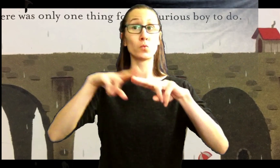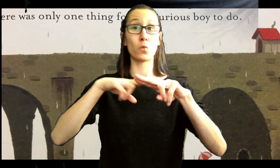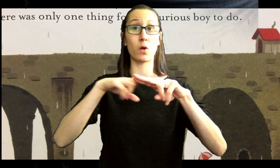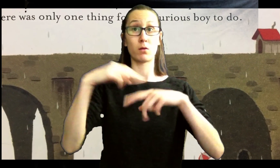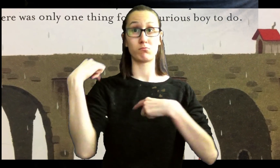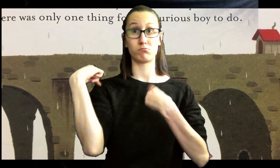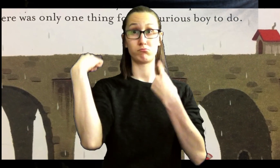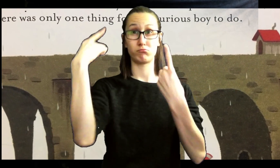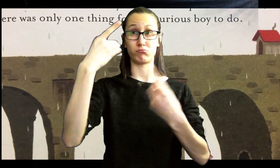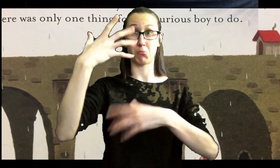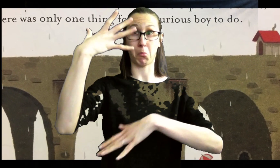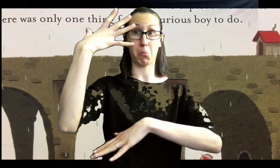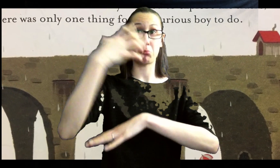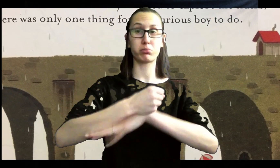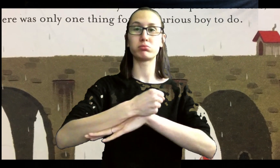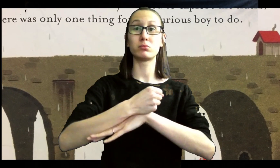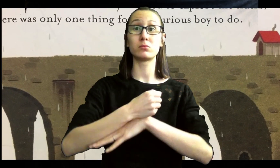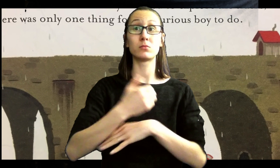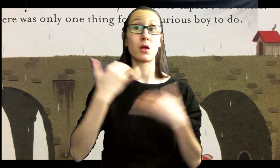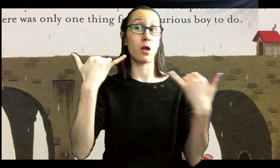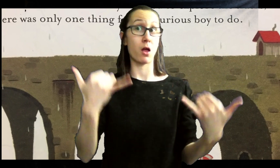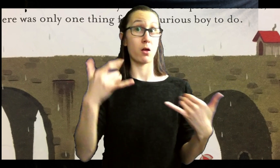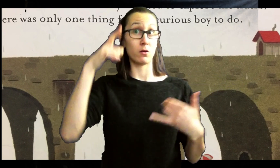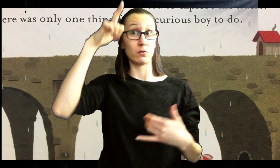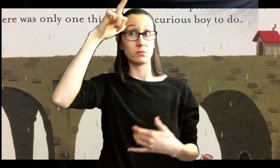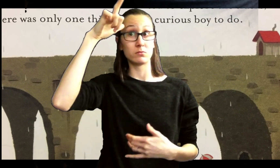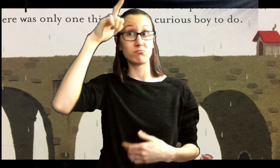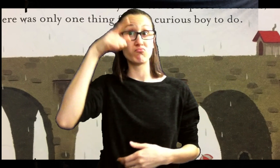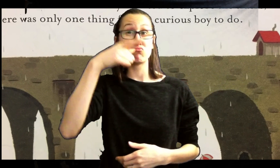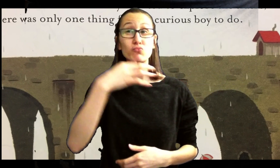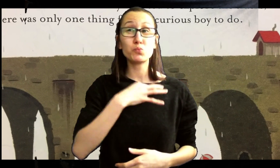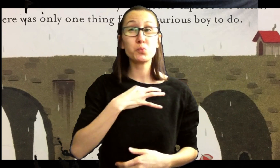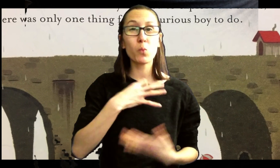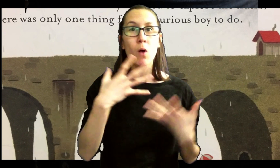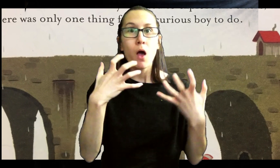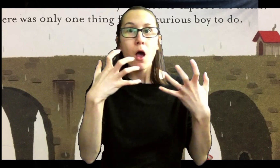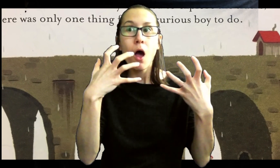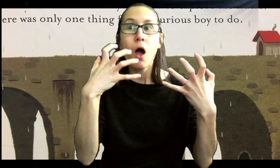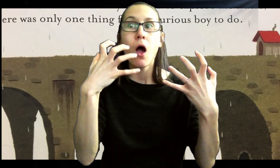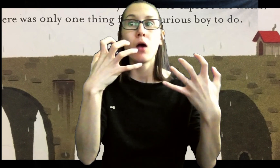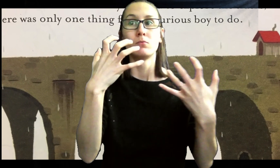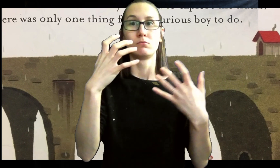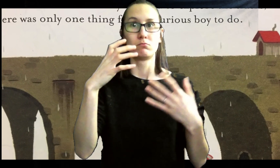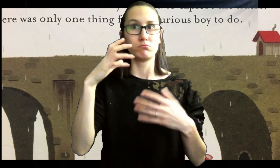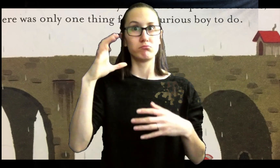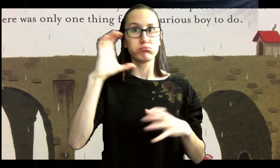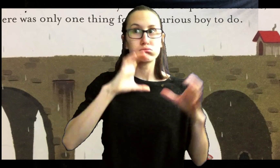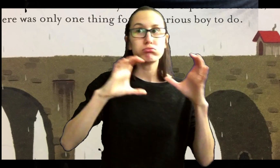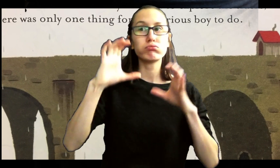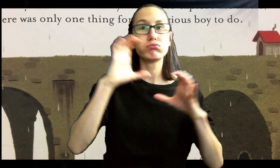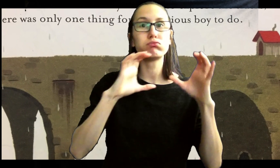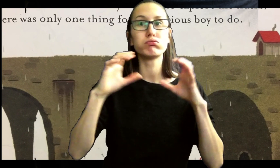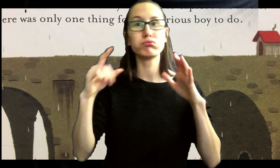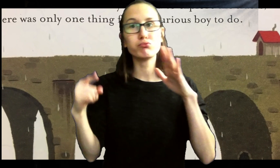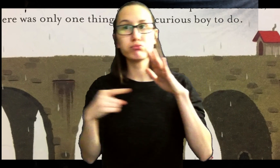The railway had stopped working ages ago. And since Liam had always wanted to explore the tracks,